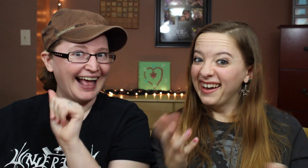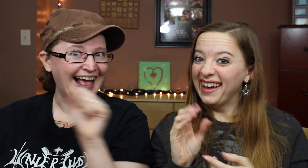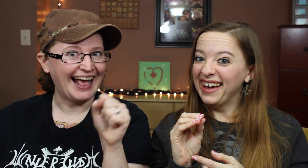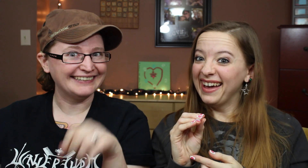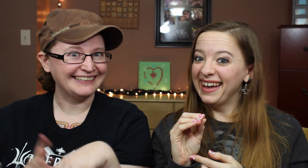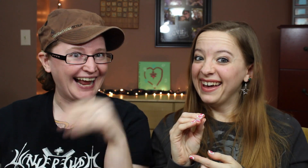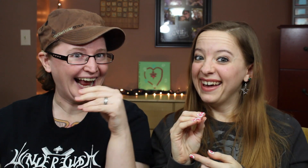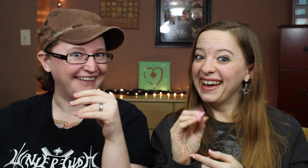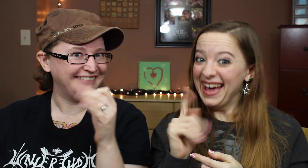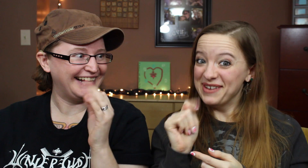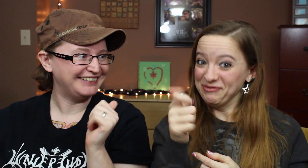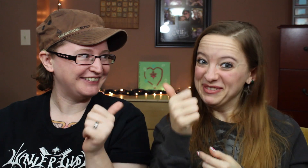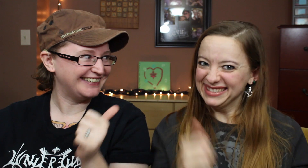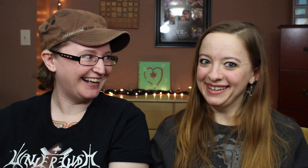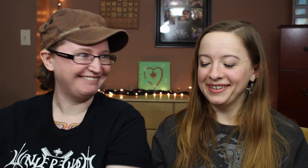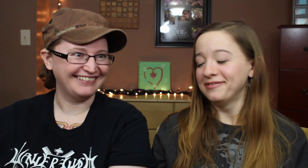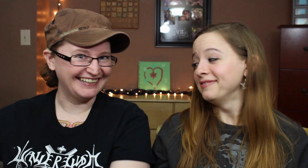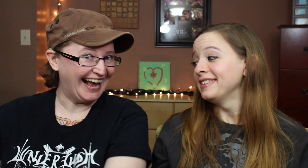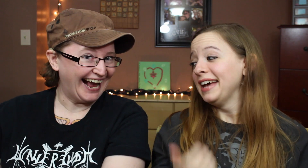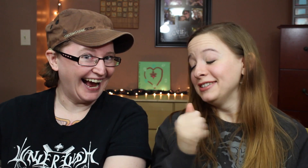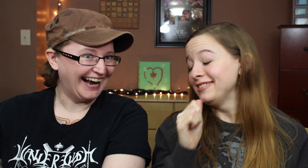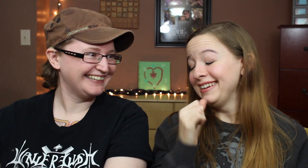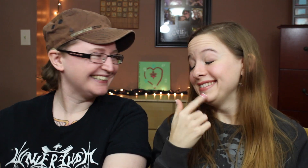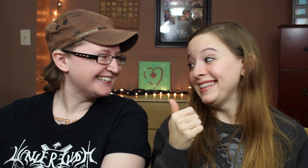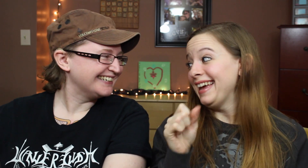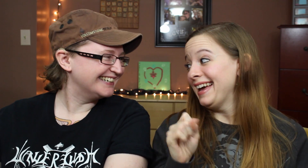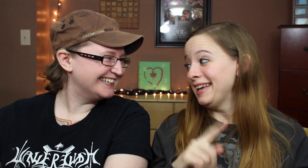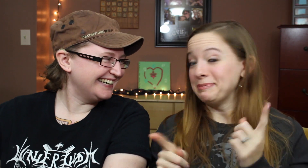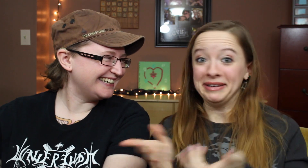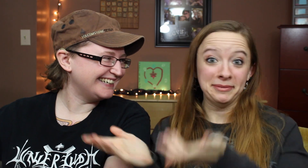Jenna: an ass out of yourself! Jill: Well I was trying not to say